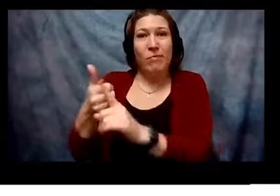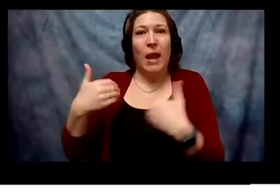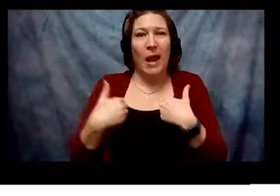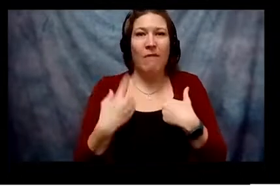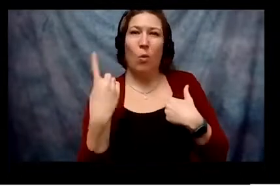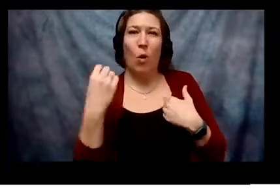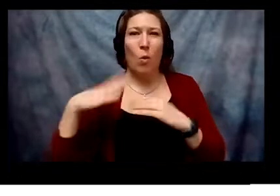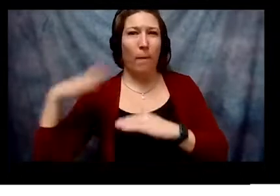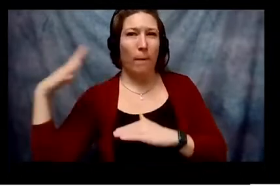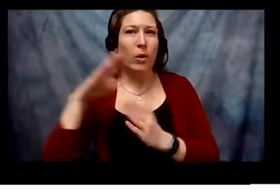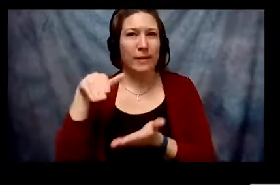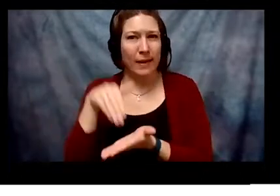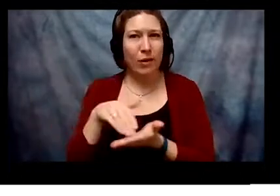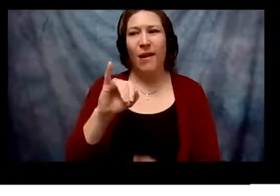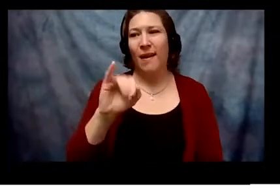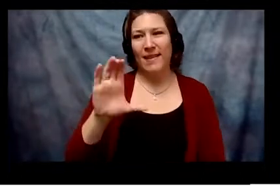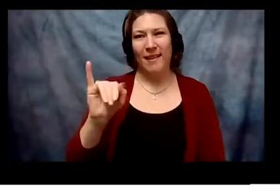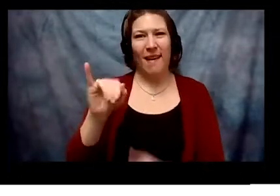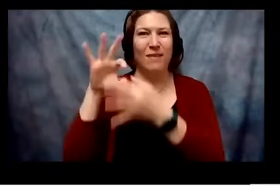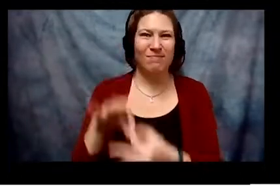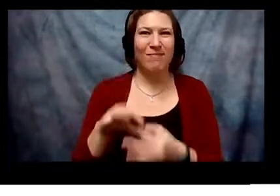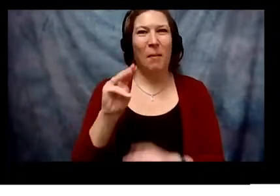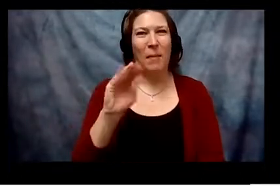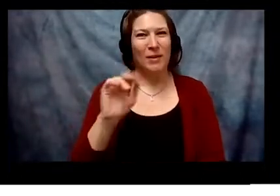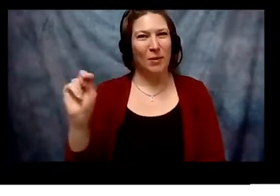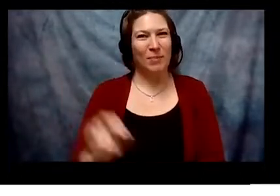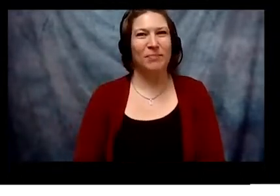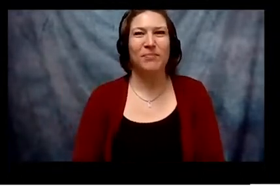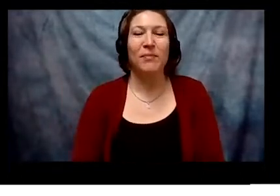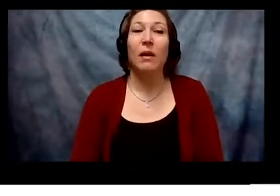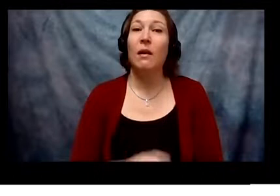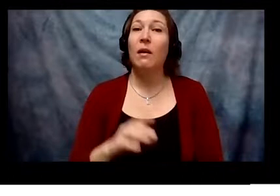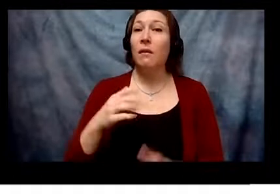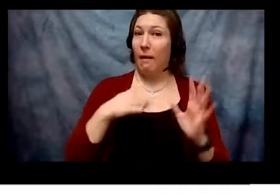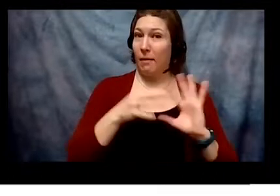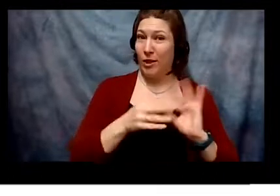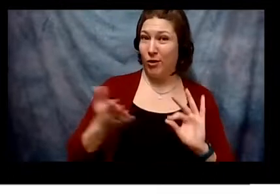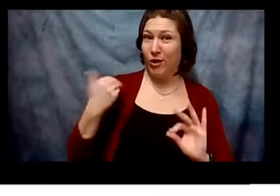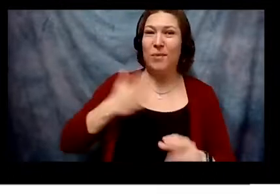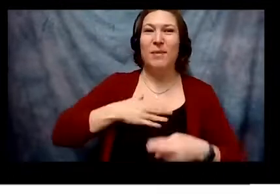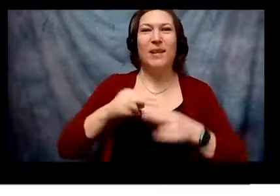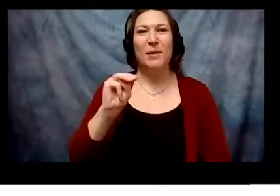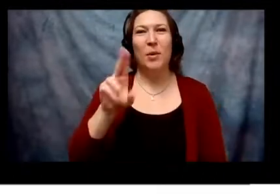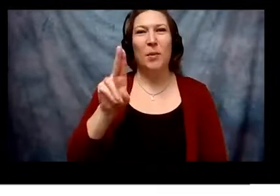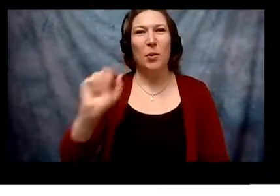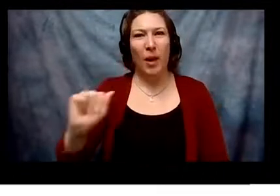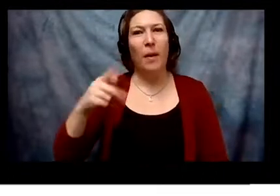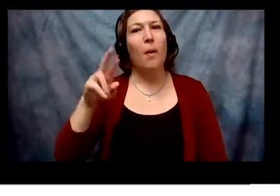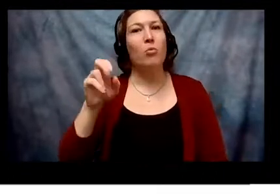And ICI is Minnesotas. As I said earlier, I'm Muna and my pronouns are she/her.